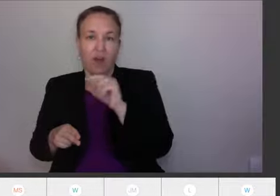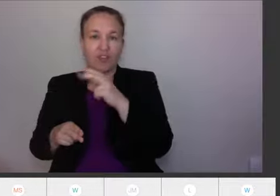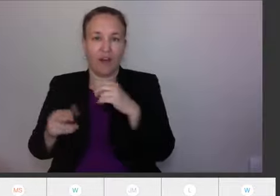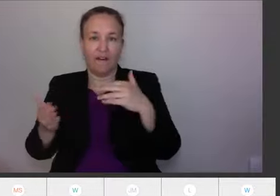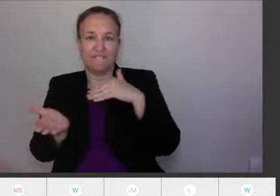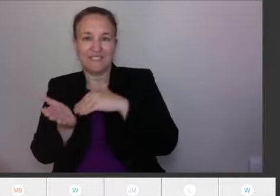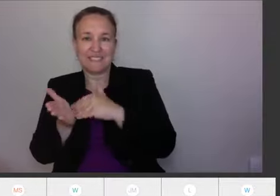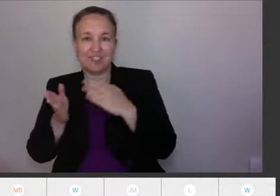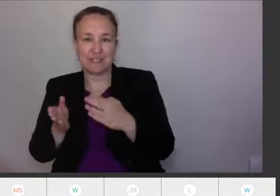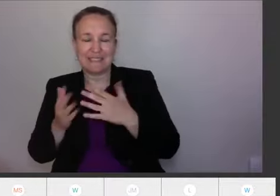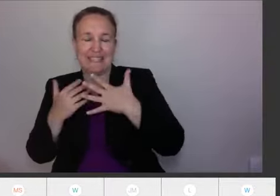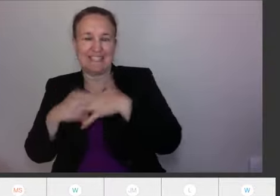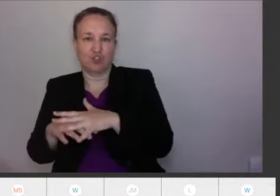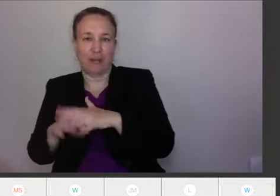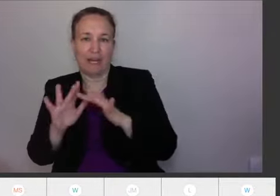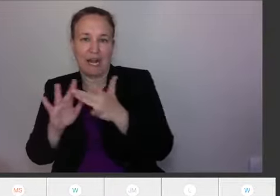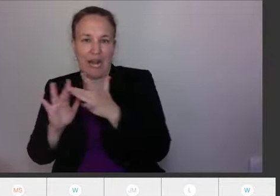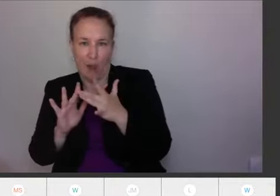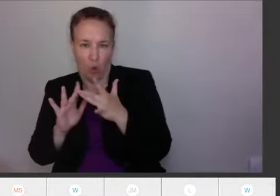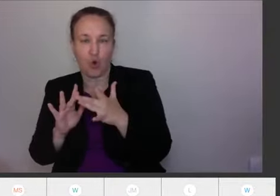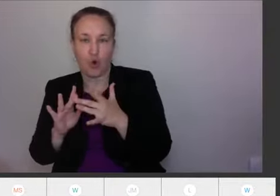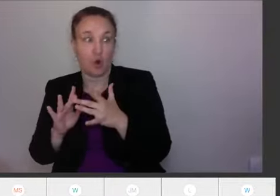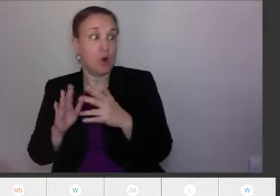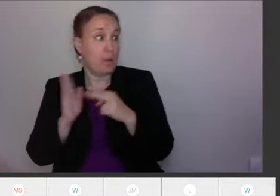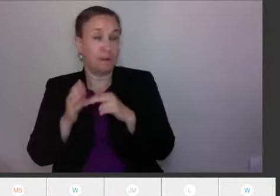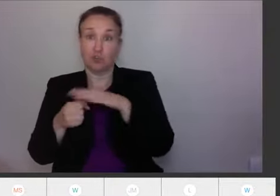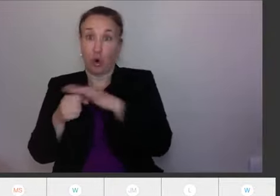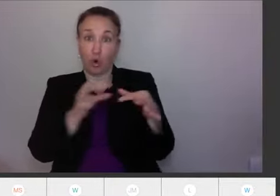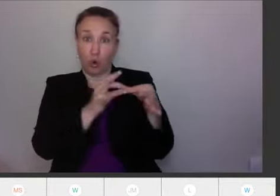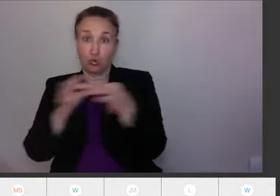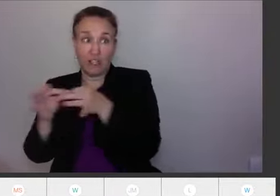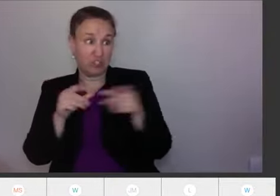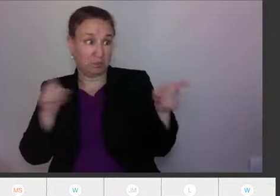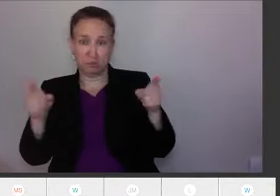and so they have already have local relationship and we're going to be